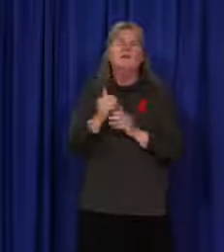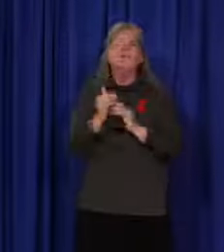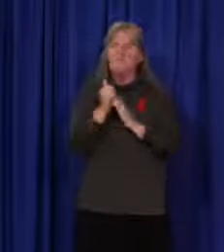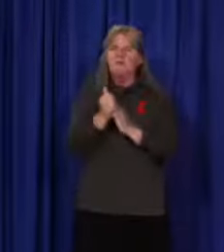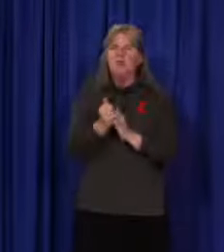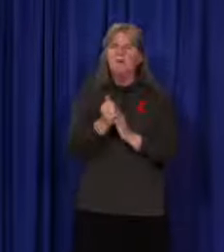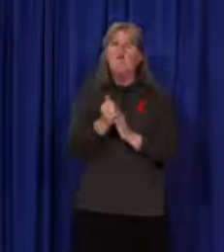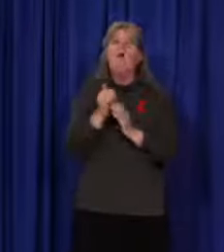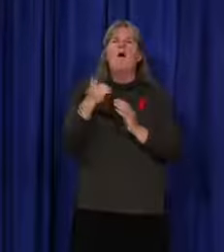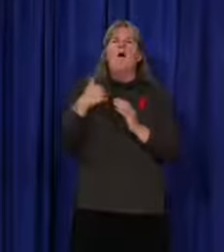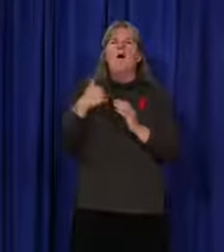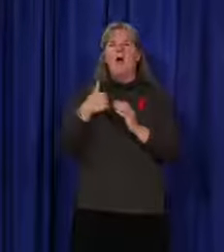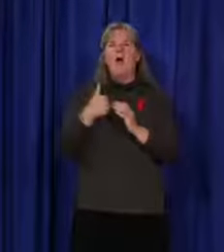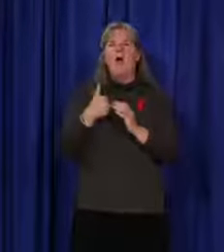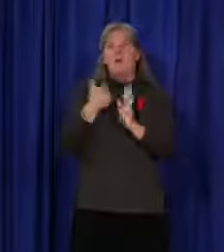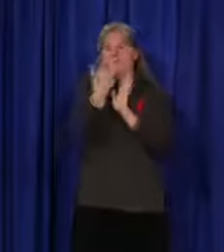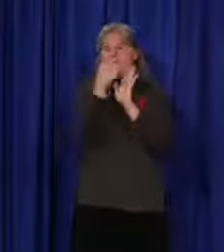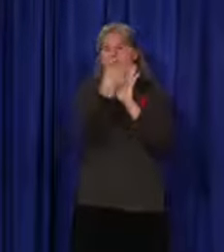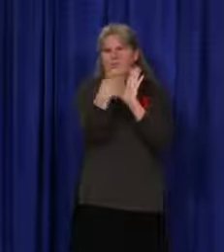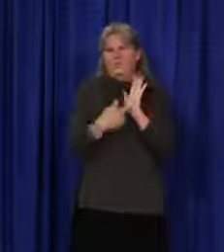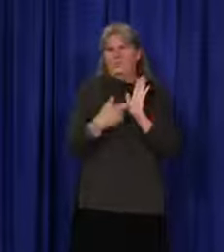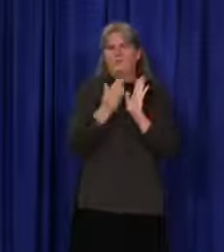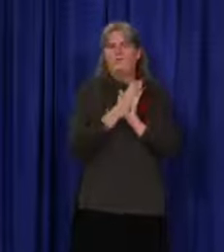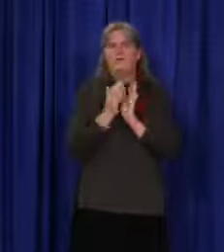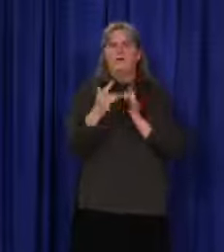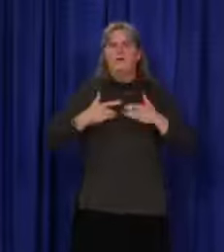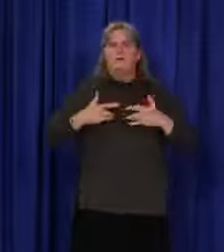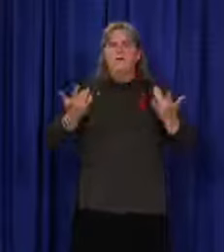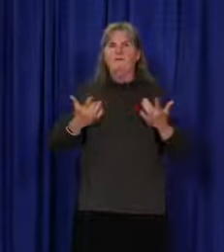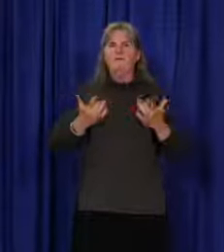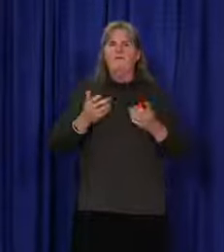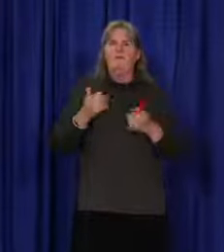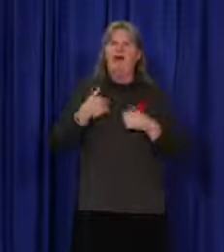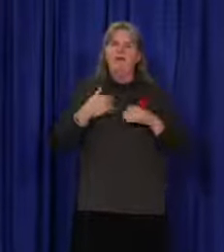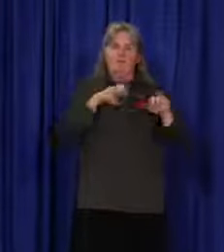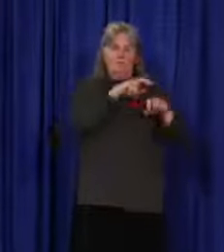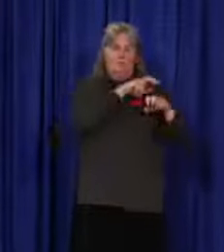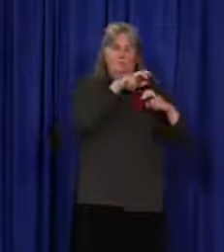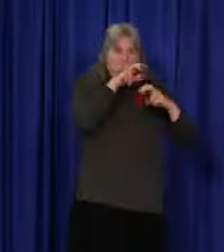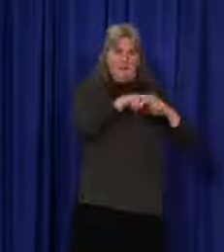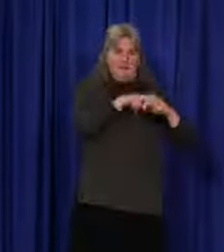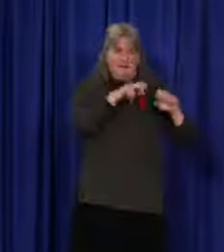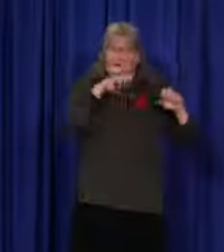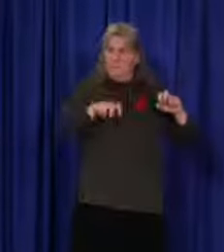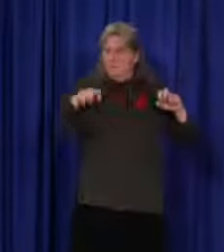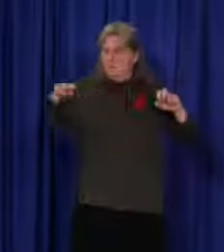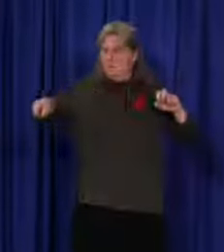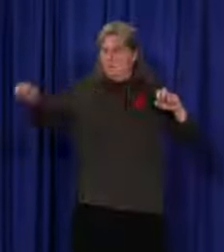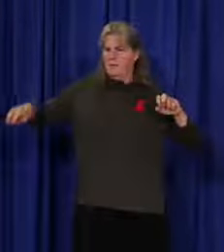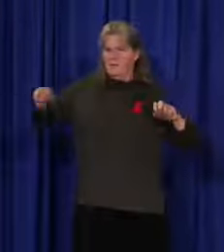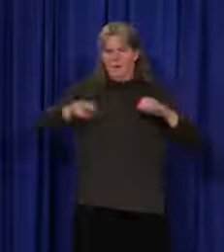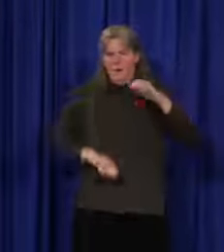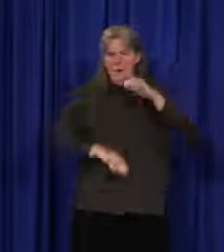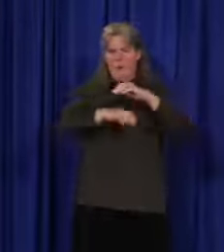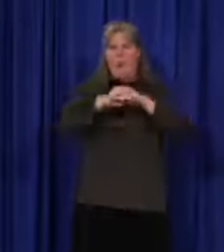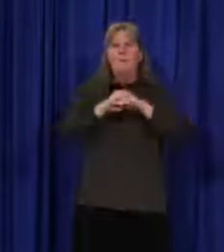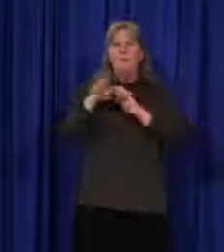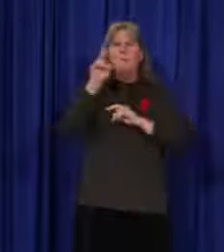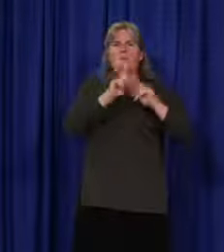numbers of contacts. For example, hockey might be with a few teams instead of full league hockey.